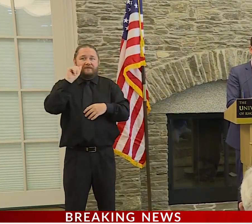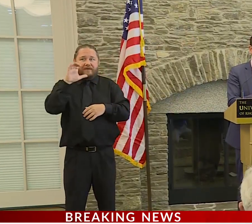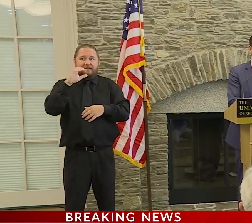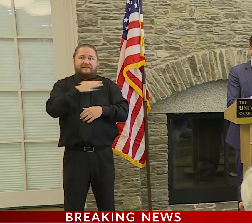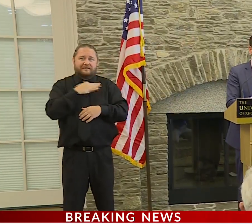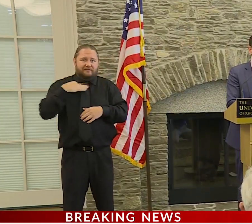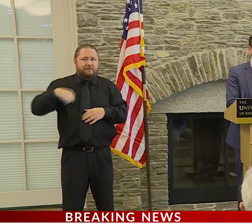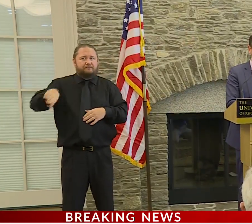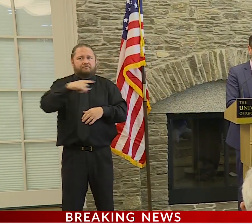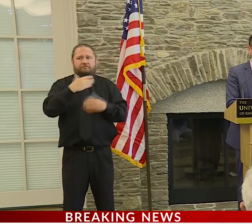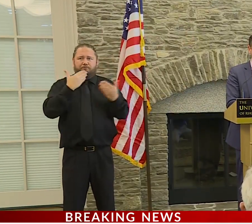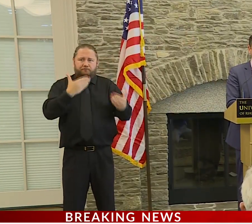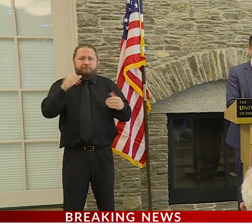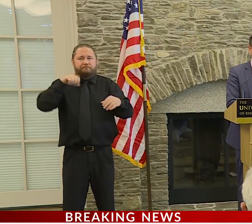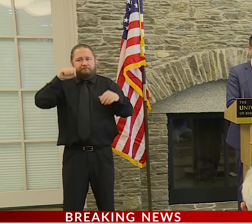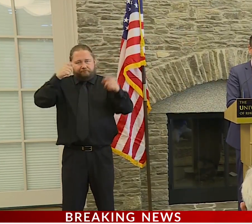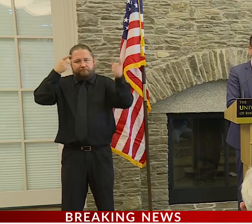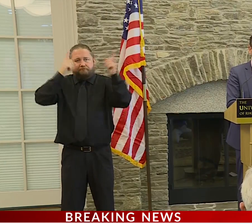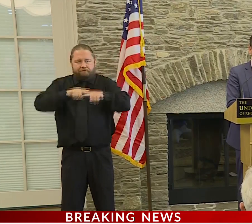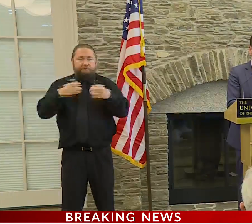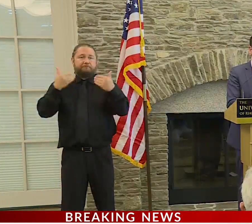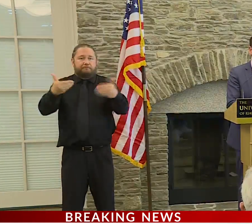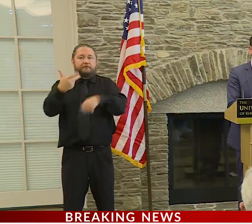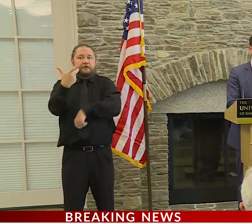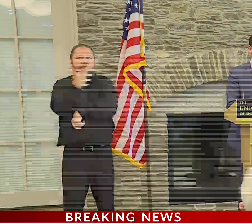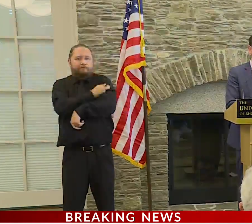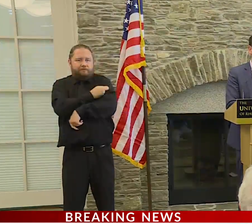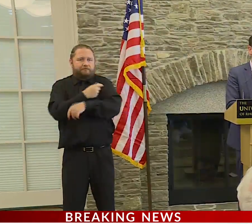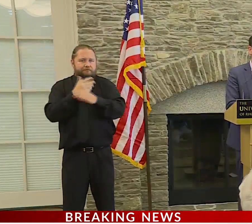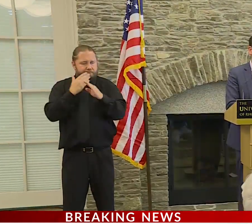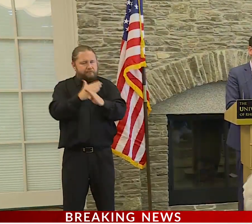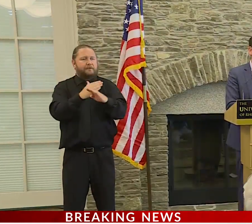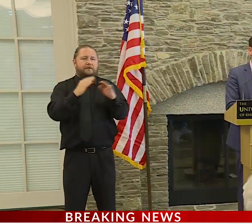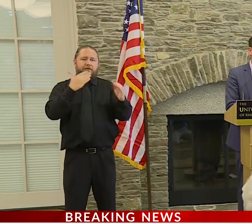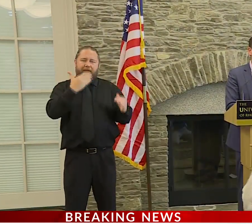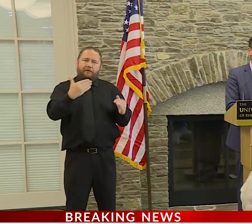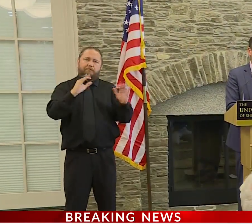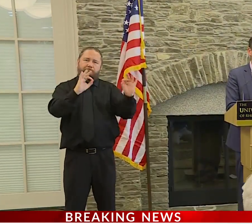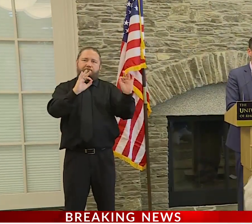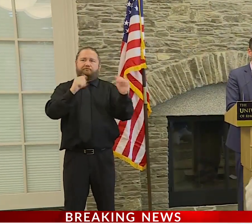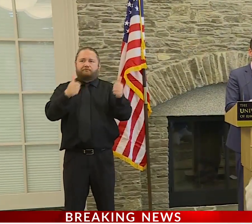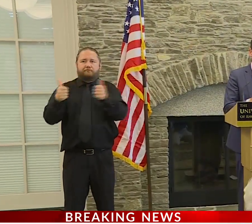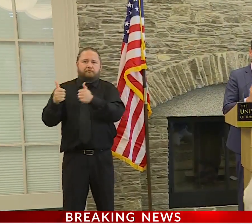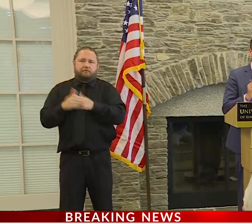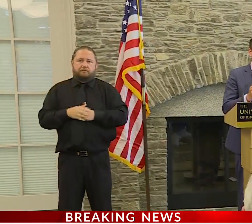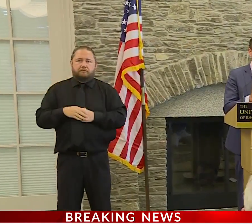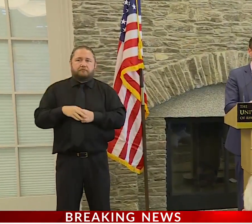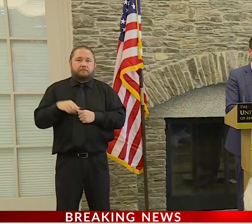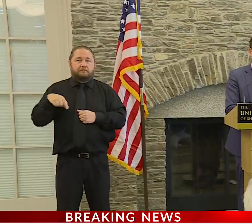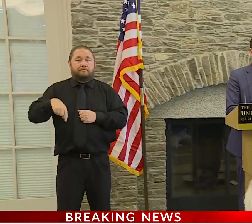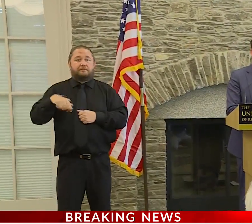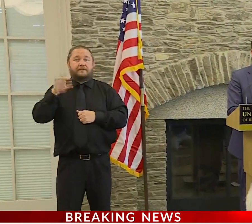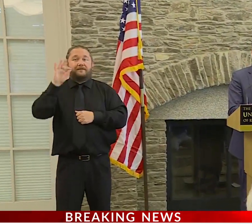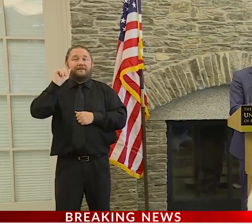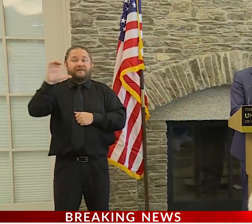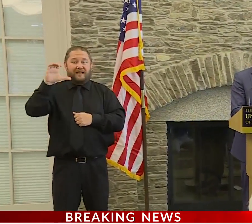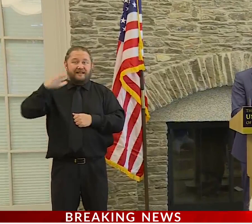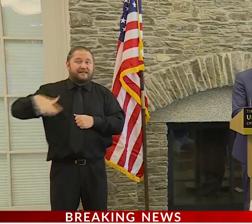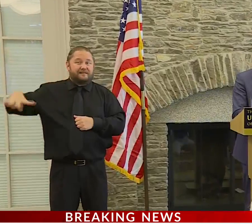WE WANT TO REALLY EXTEND OUR CONGRATULATIONS TO THE FACULTY AND AP 4 COMING TO THIS ARRANGEMENT. YOU KNOW, IT'S THE FACULTY AND STAFF OF THIS